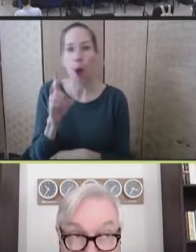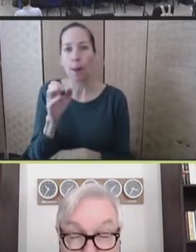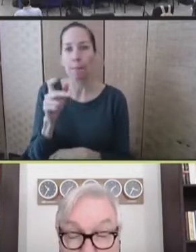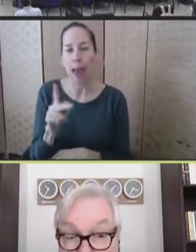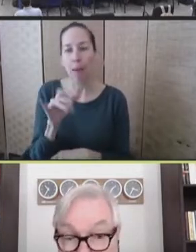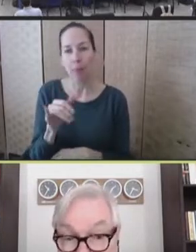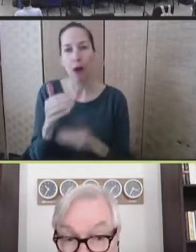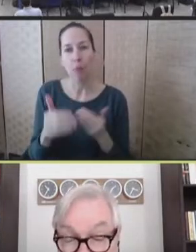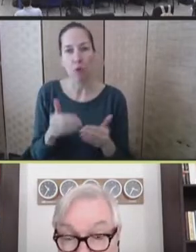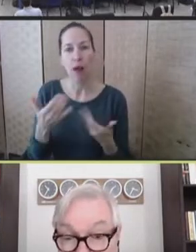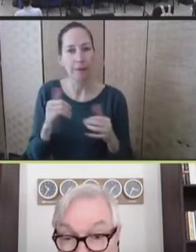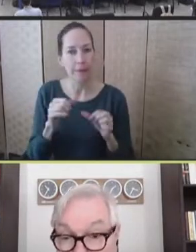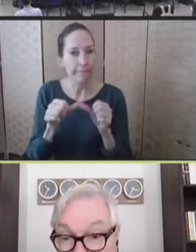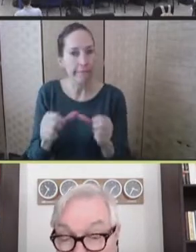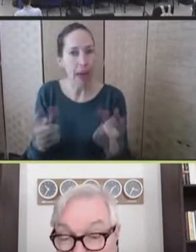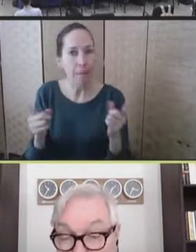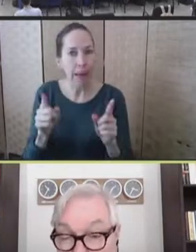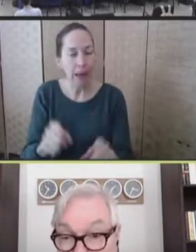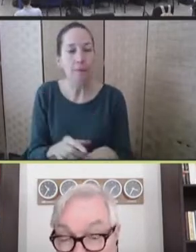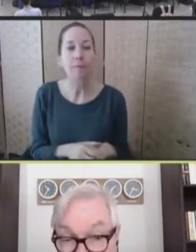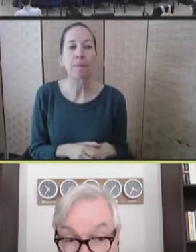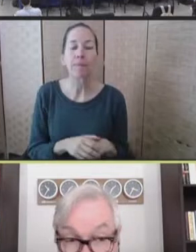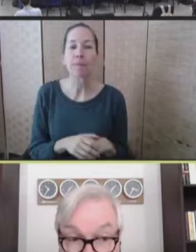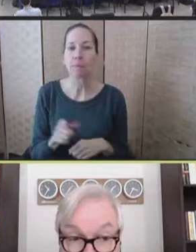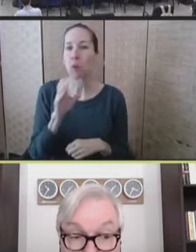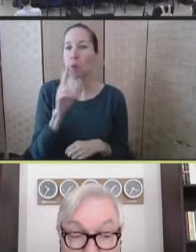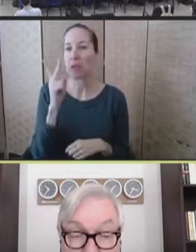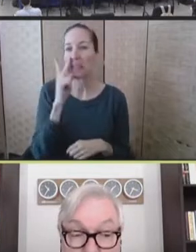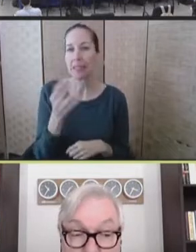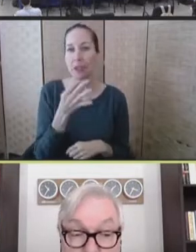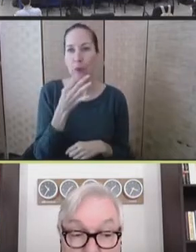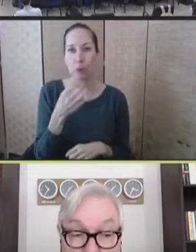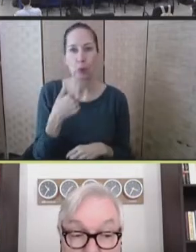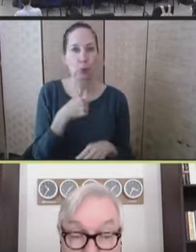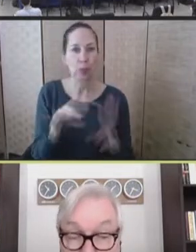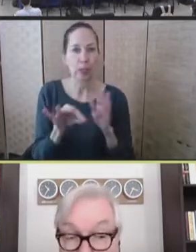But as you'll see in a moment, we've achieved some important milestones and then an ongoing